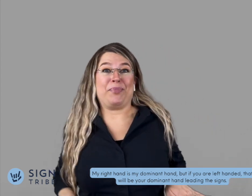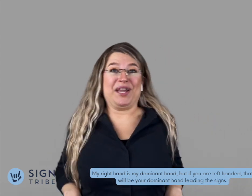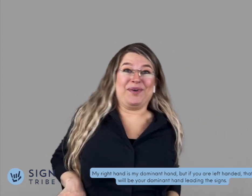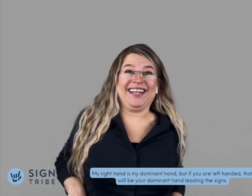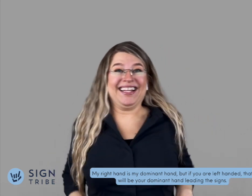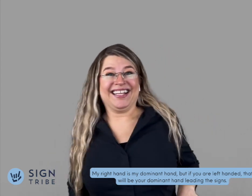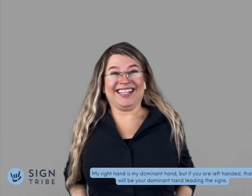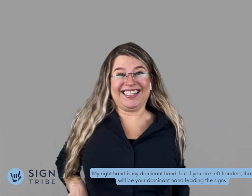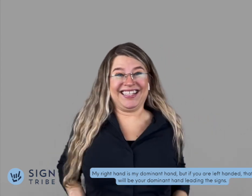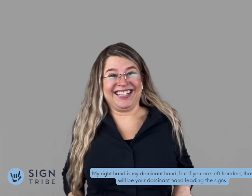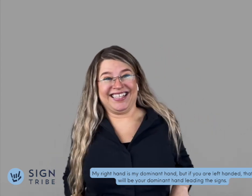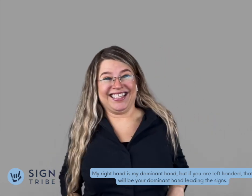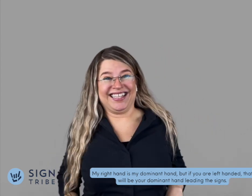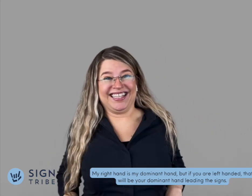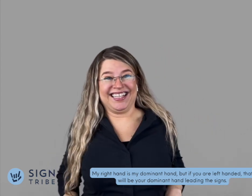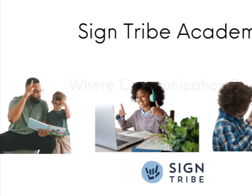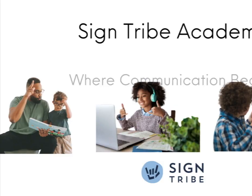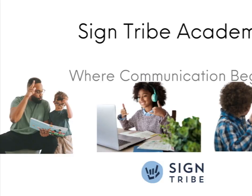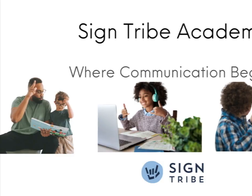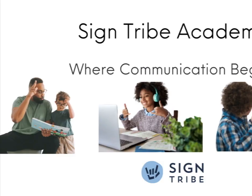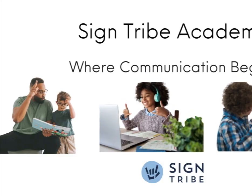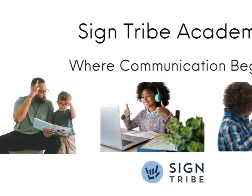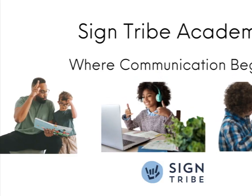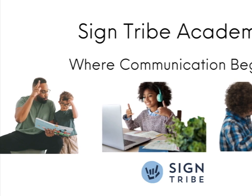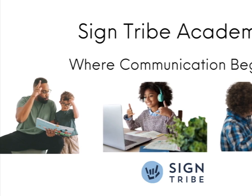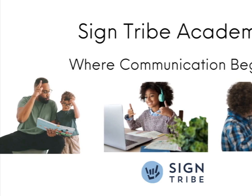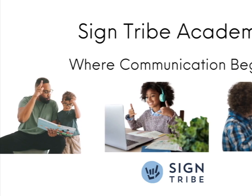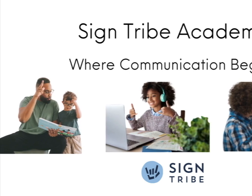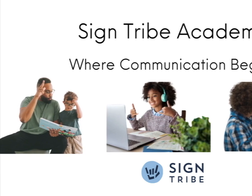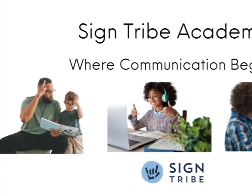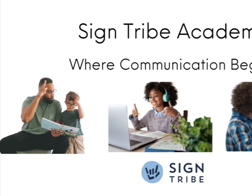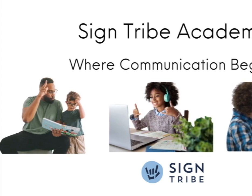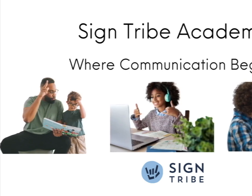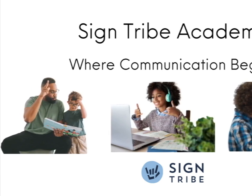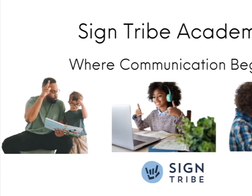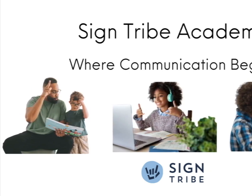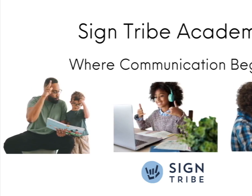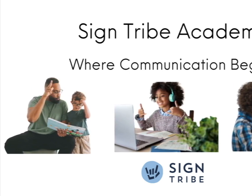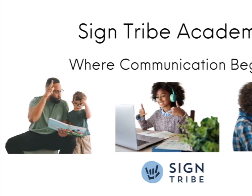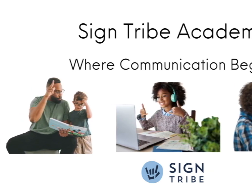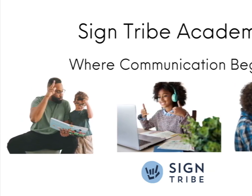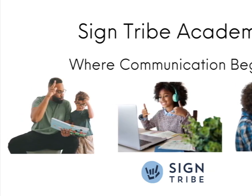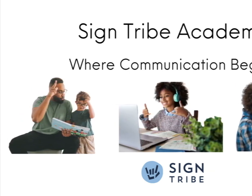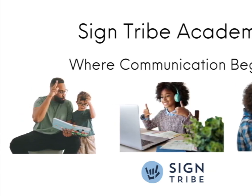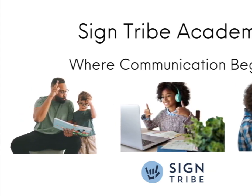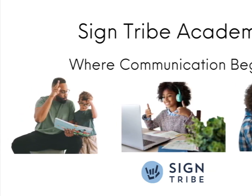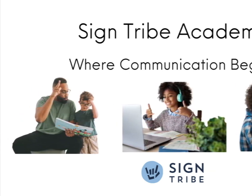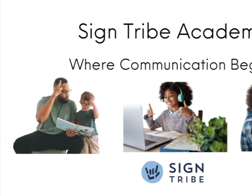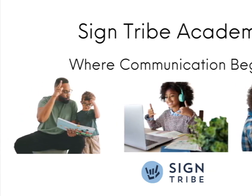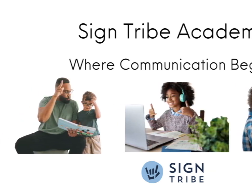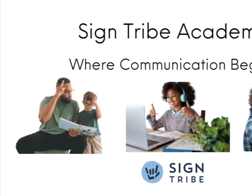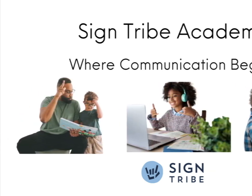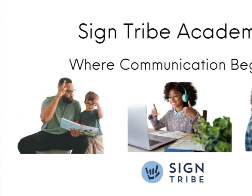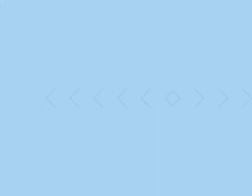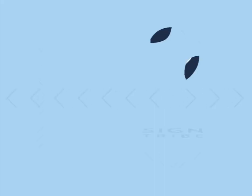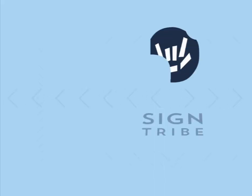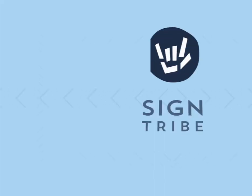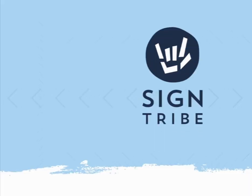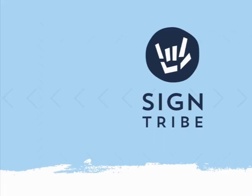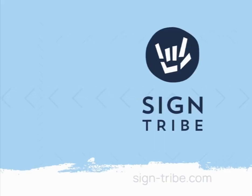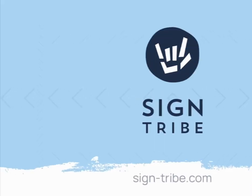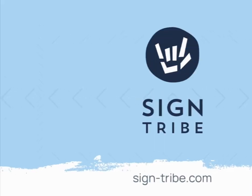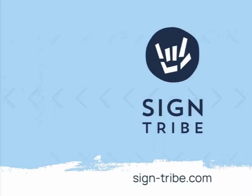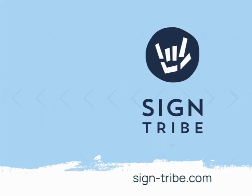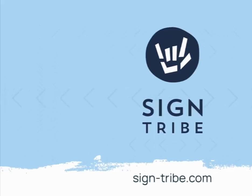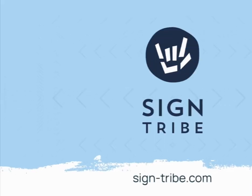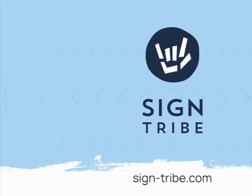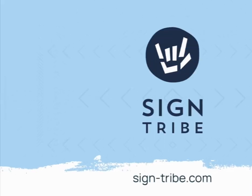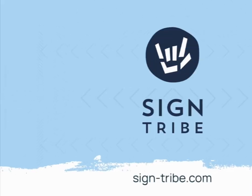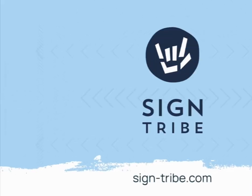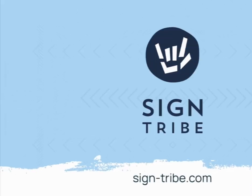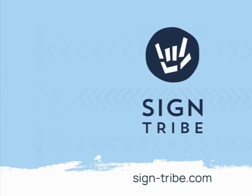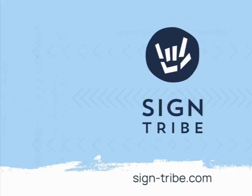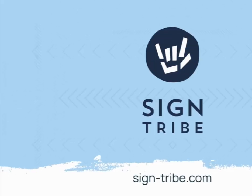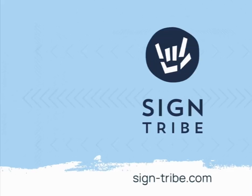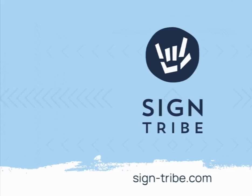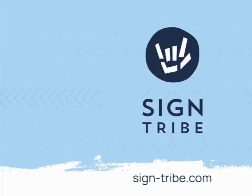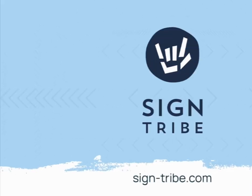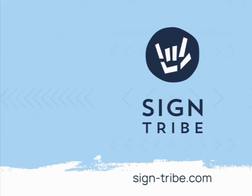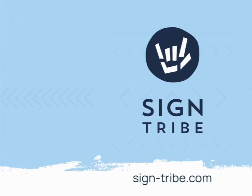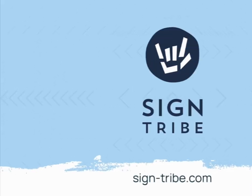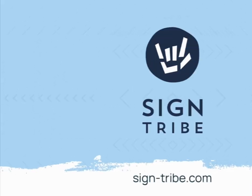Penguin.